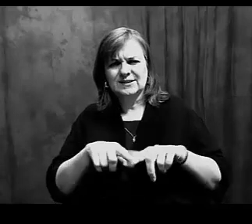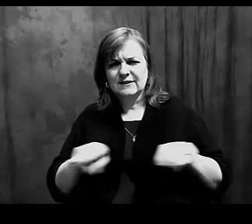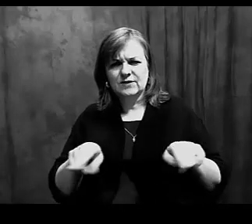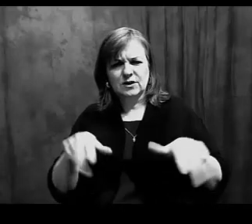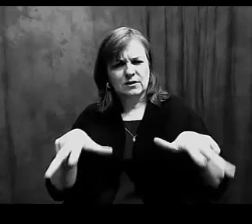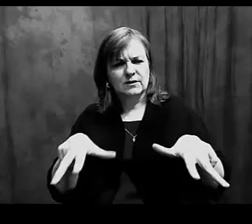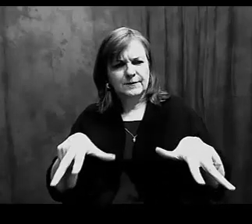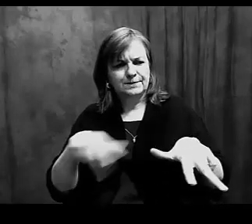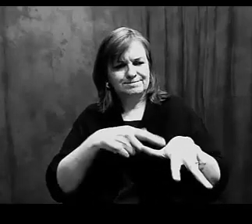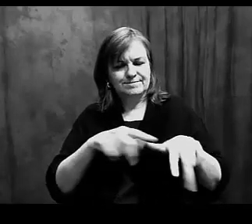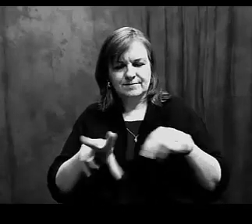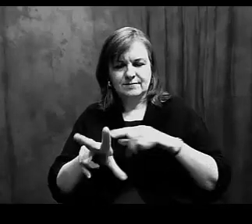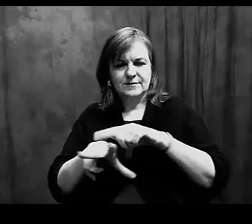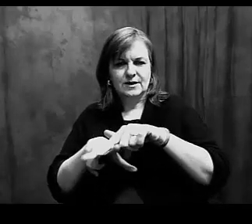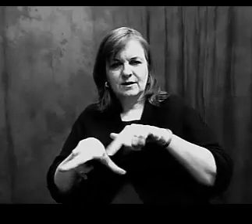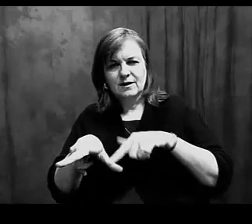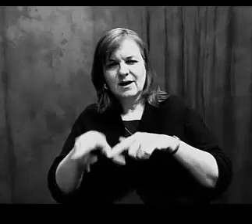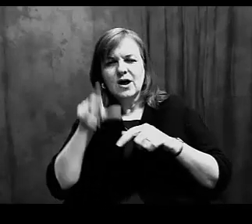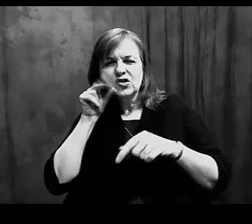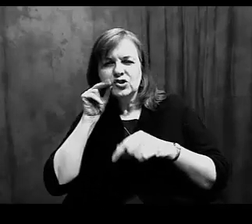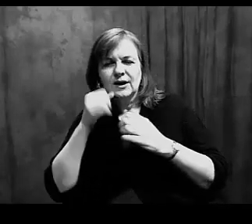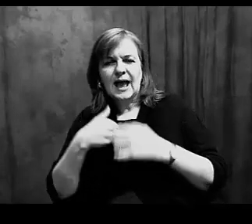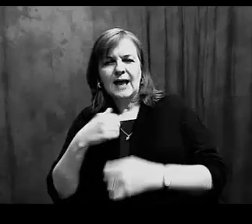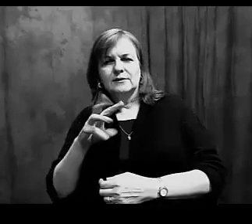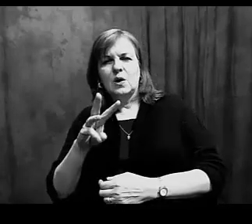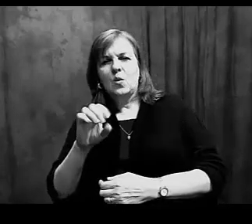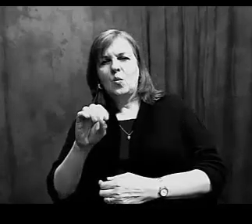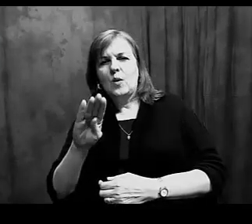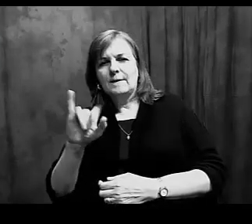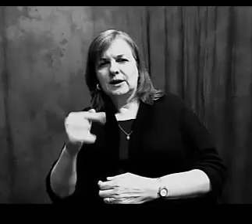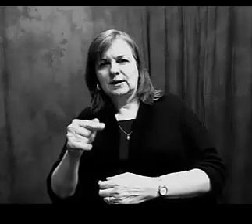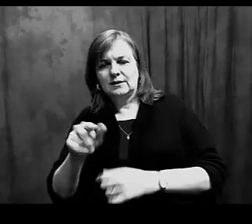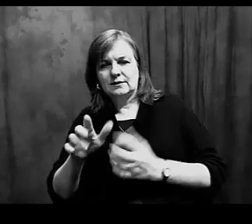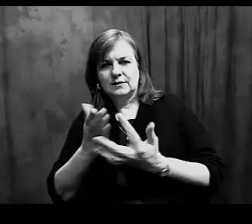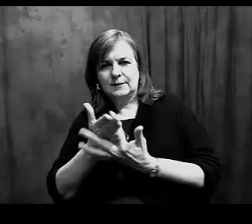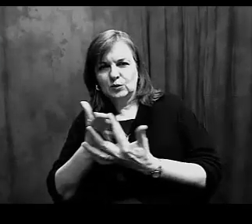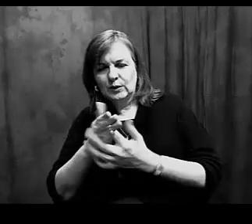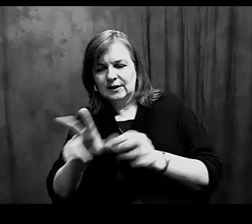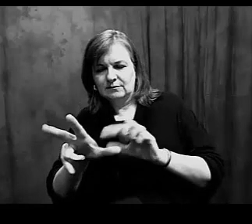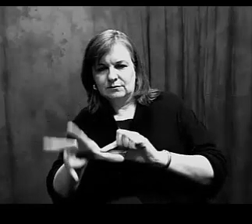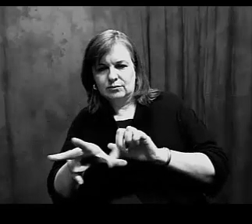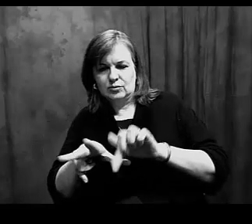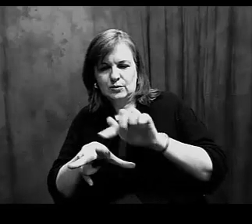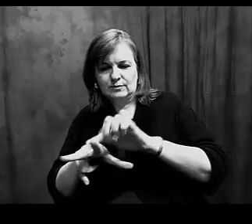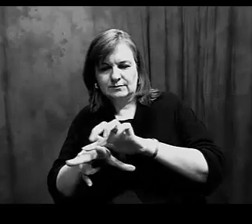well - what's the difference?? this webbing, right??